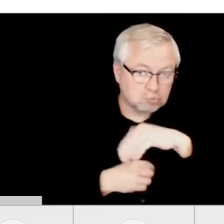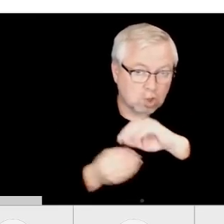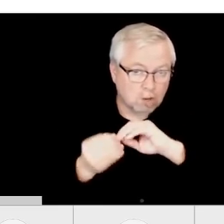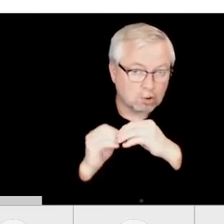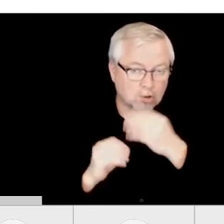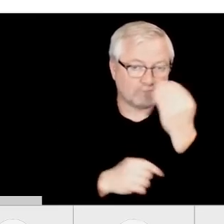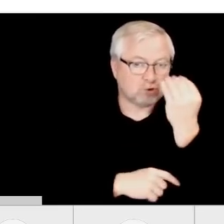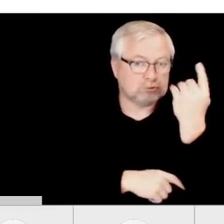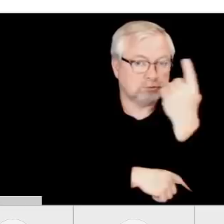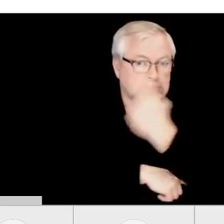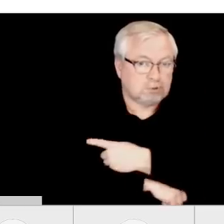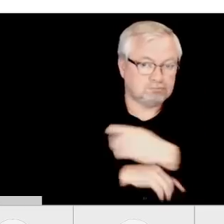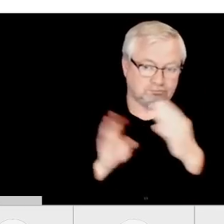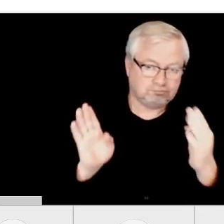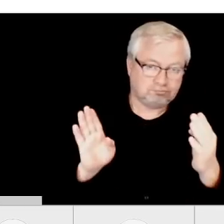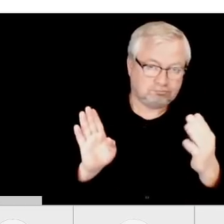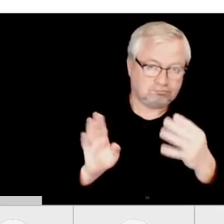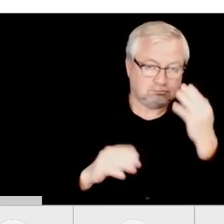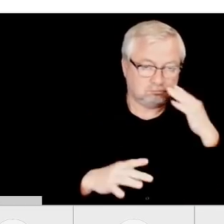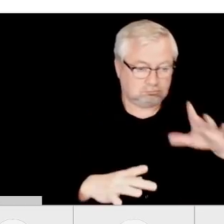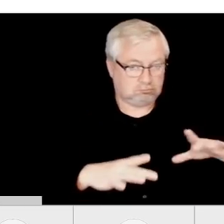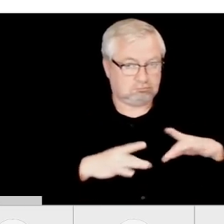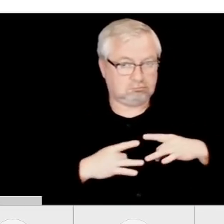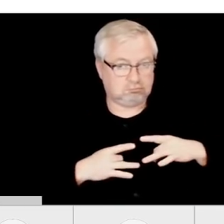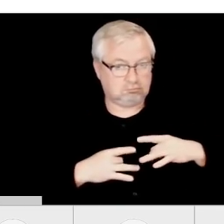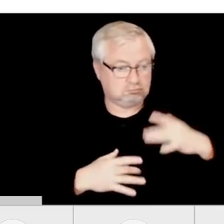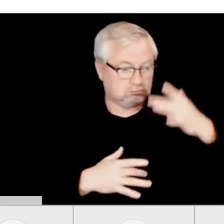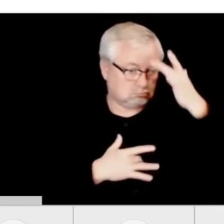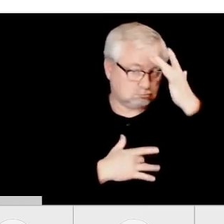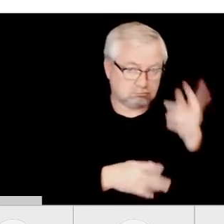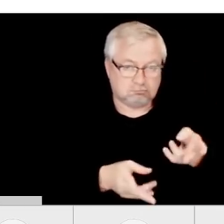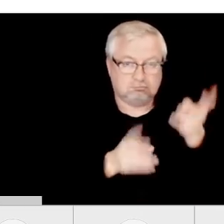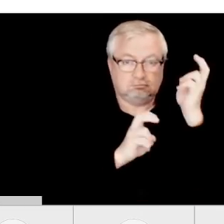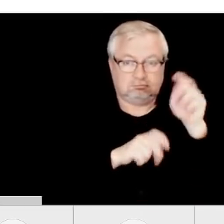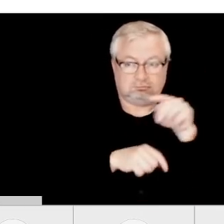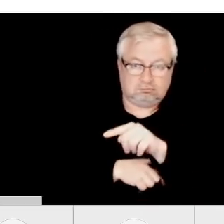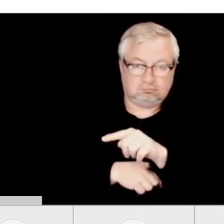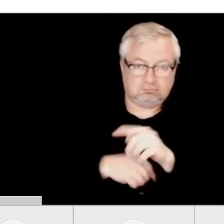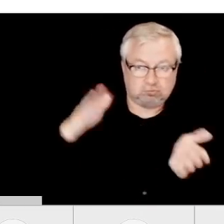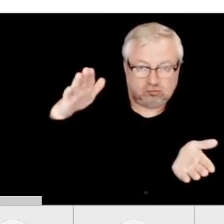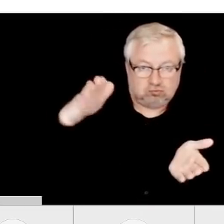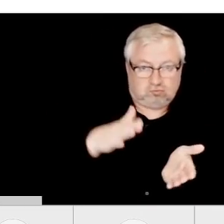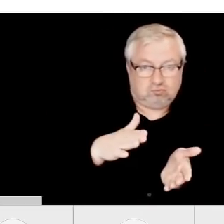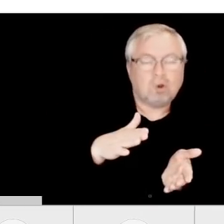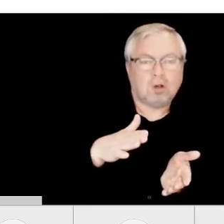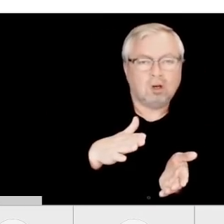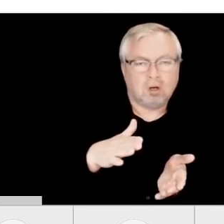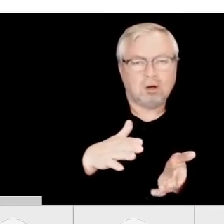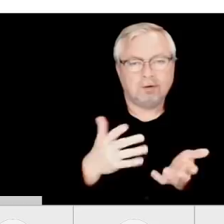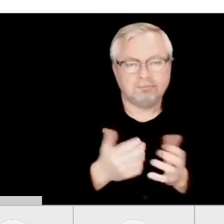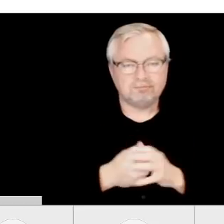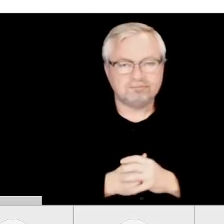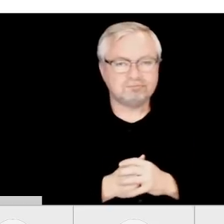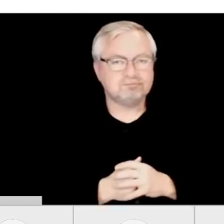To accommodate that you would have to have some form of mitigation like a